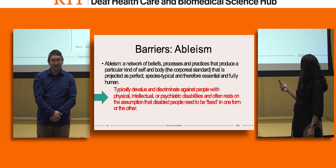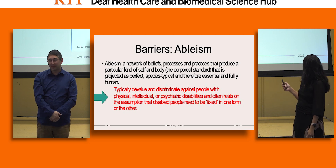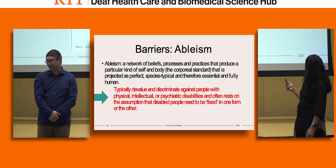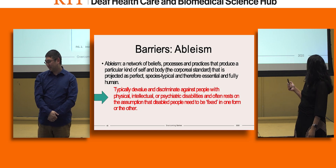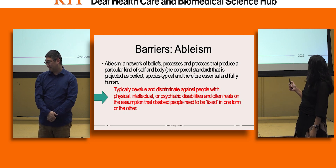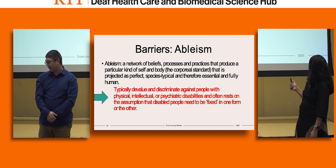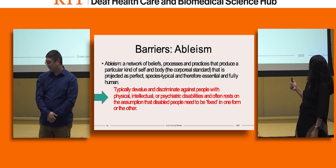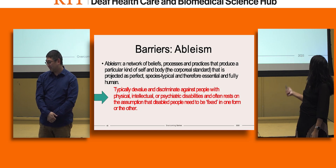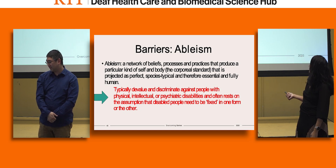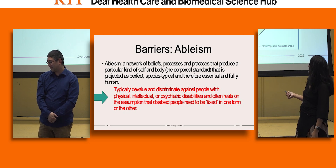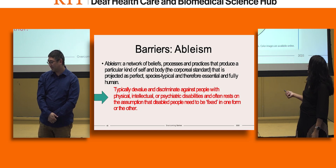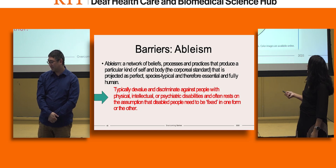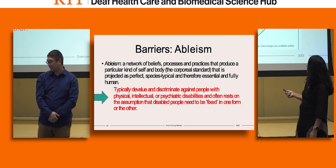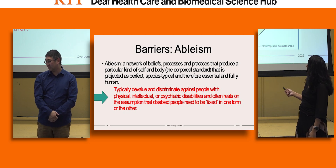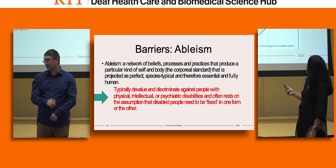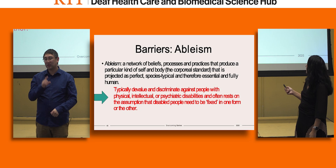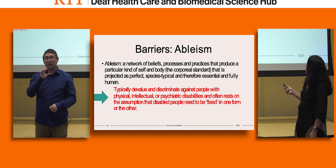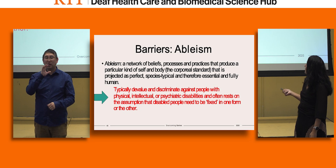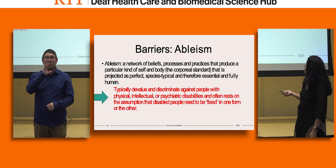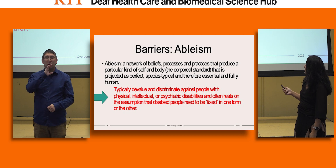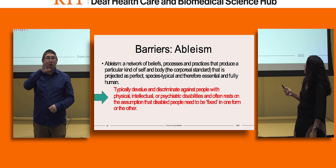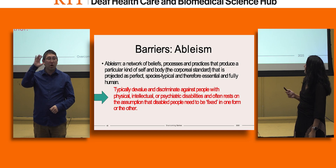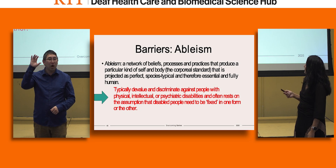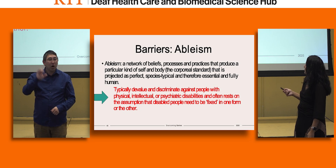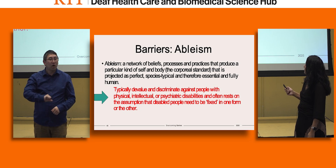And this very outdated view